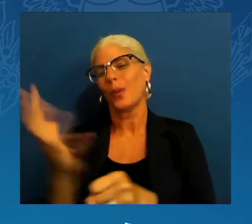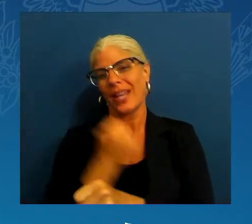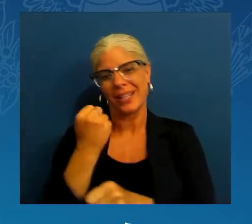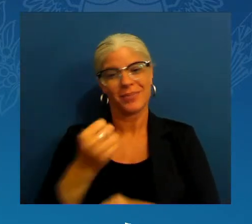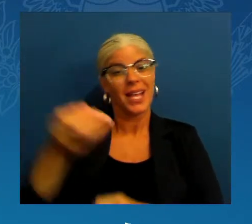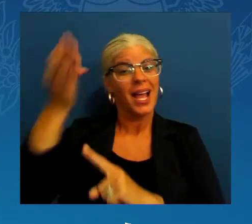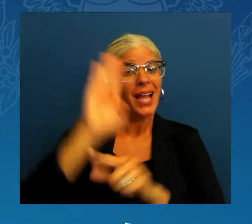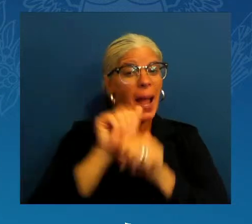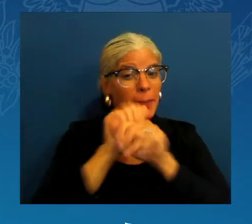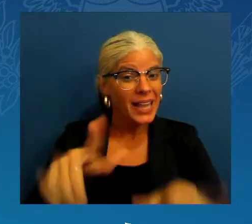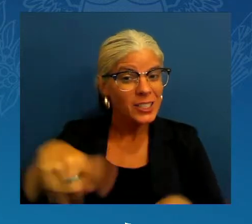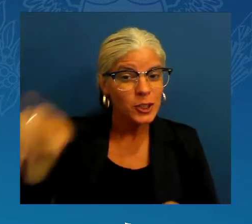Thank you, thank you.